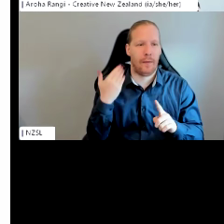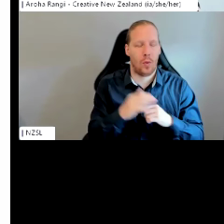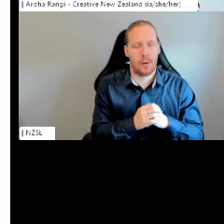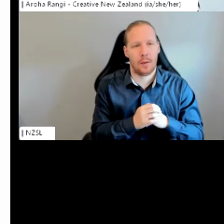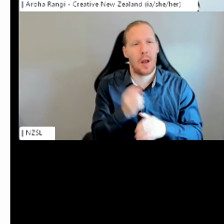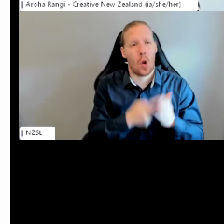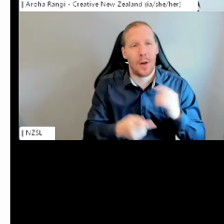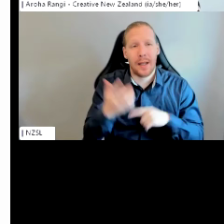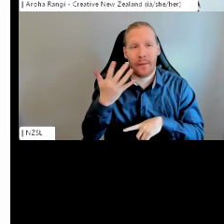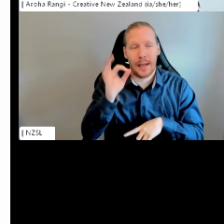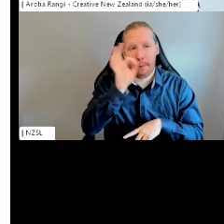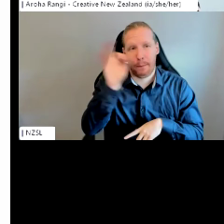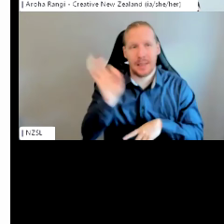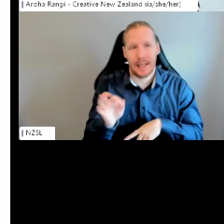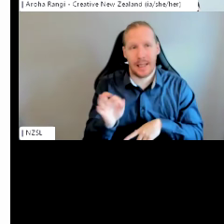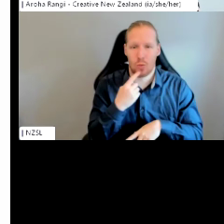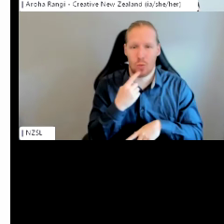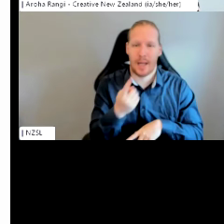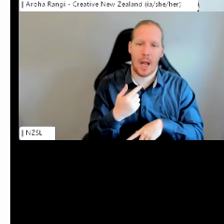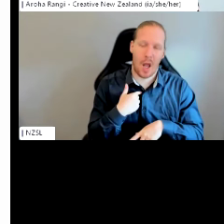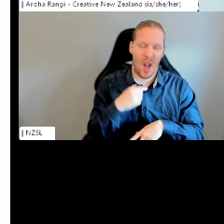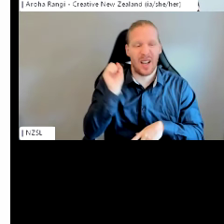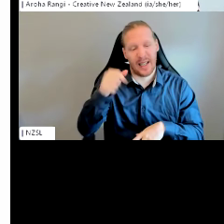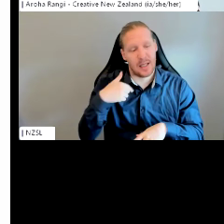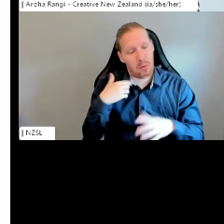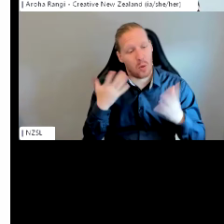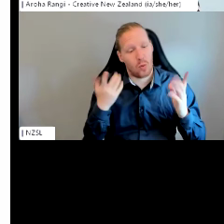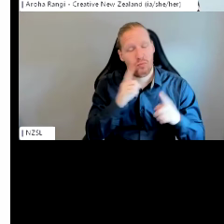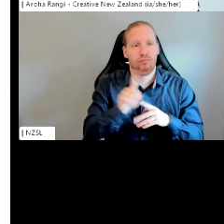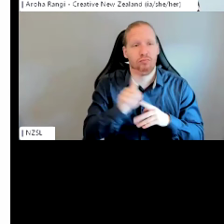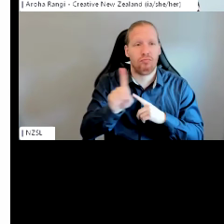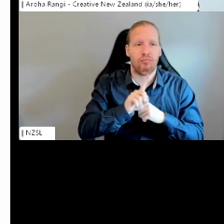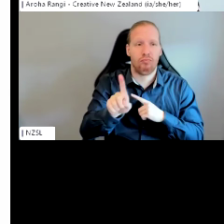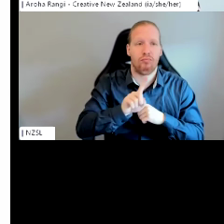they are planning to attend more often. And I think this is kind of interesting because it's